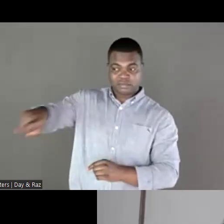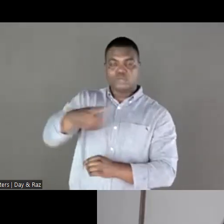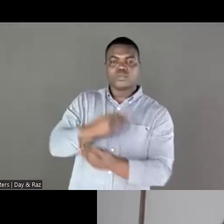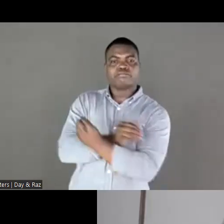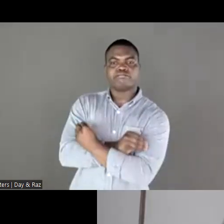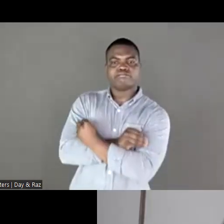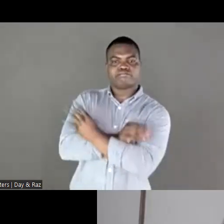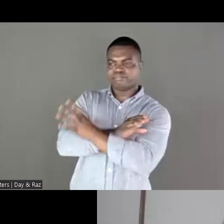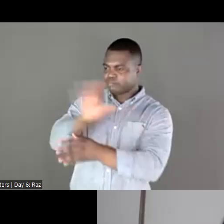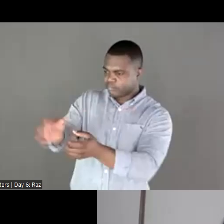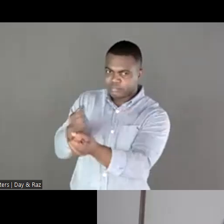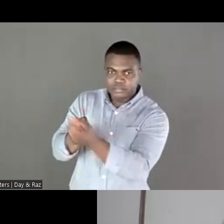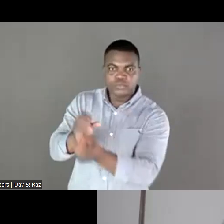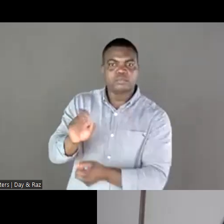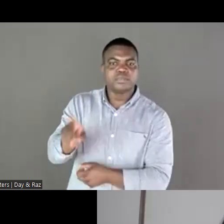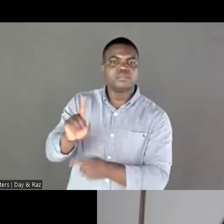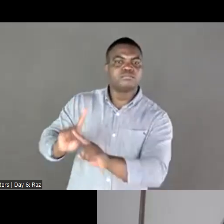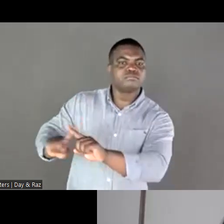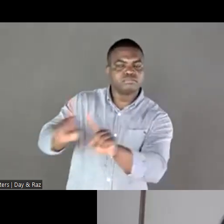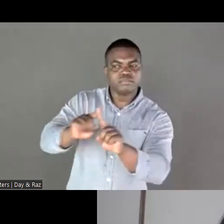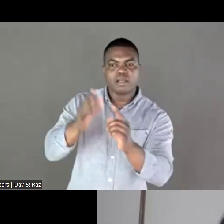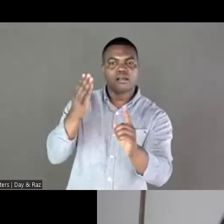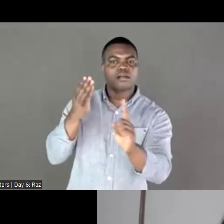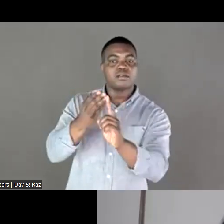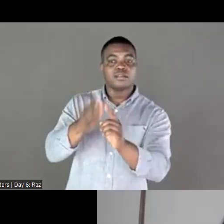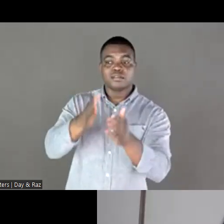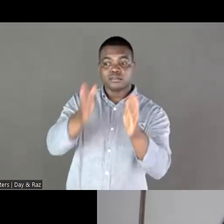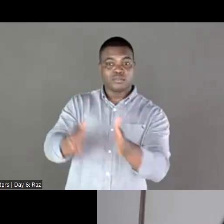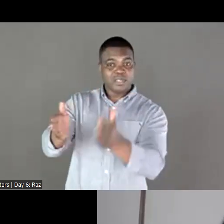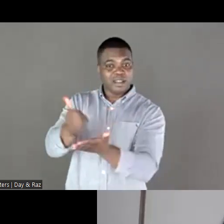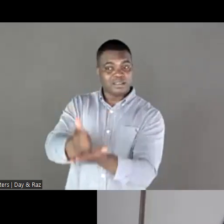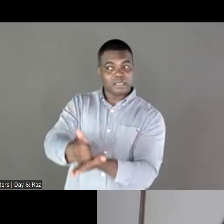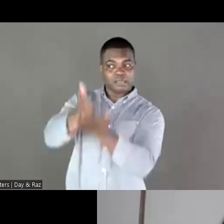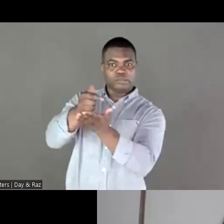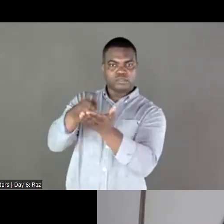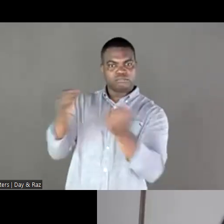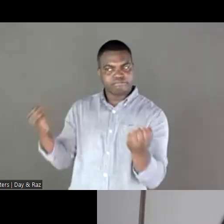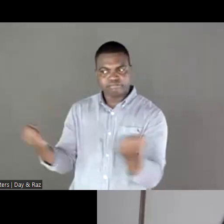to remind you that we will have a session of questions and answers after all the panelists